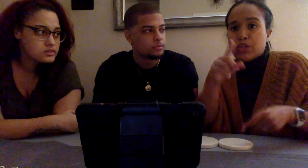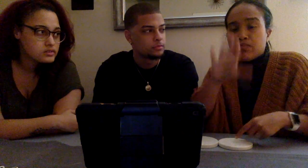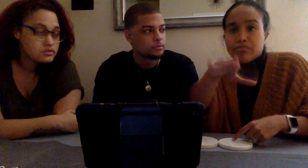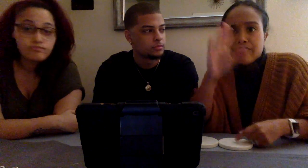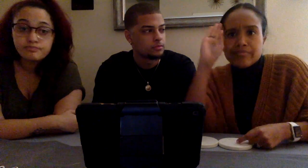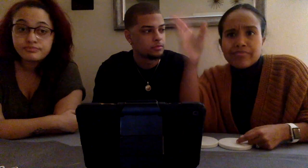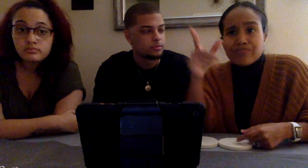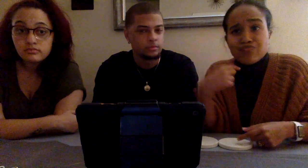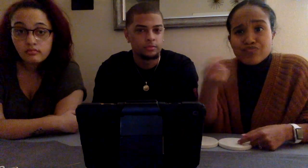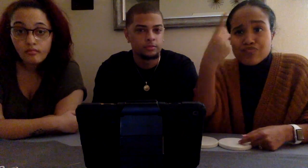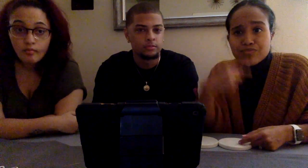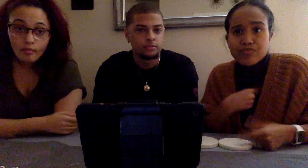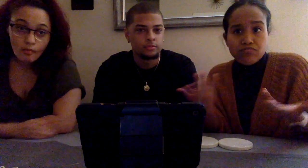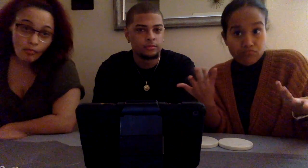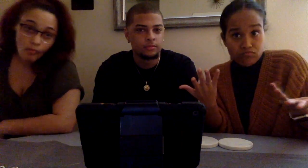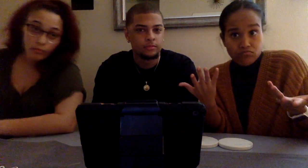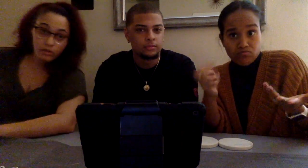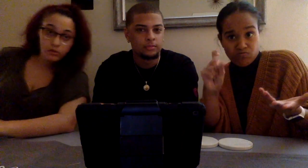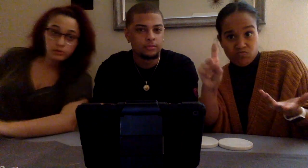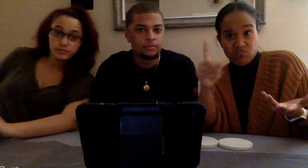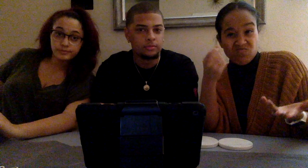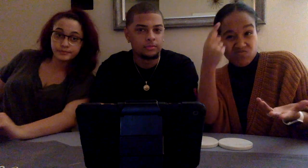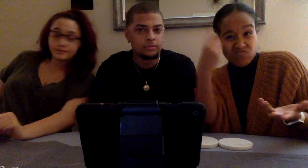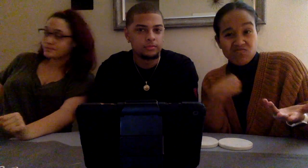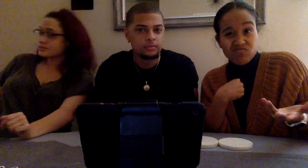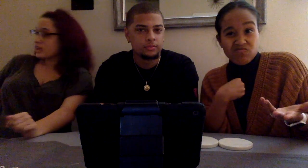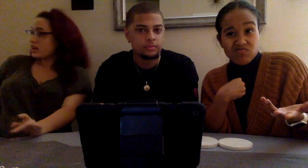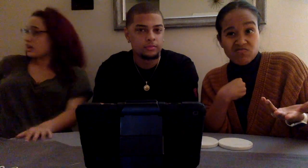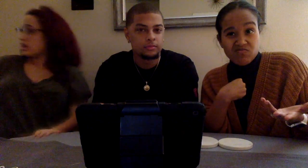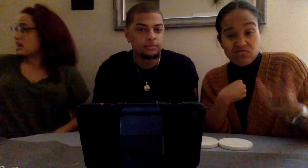"Hi! Do you understand me? *repeats*